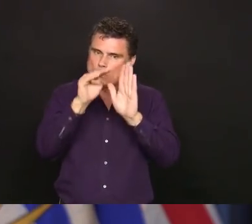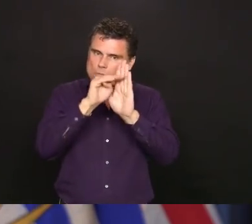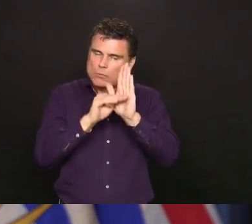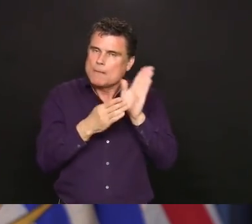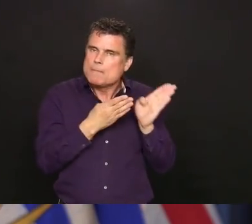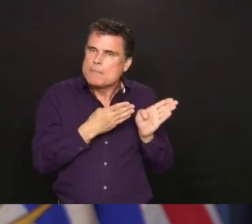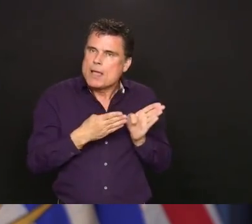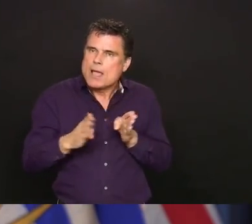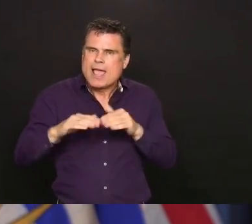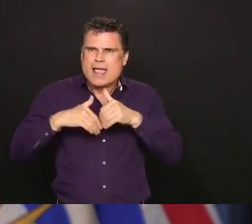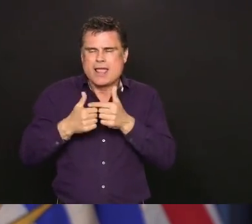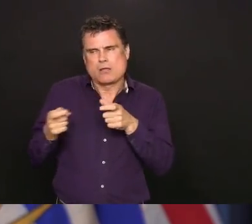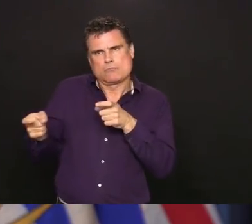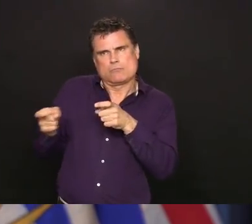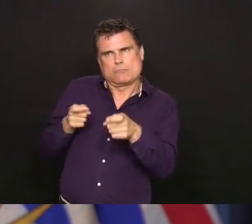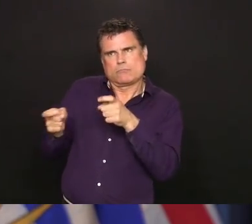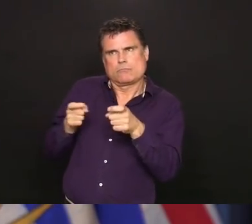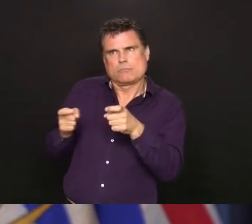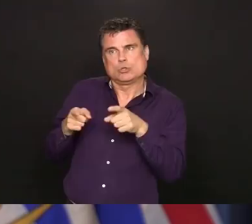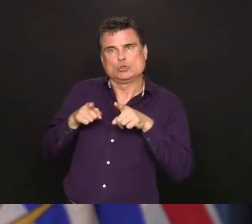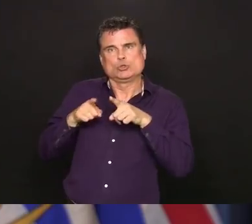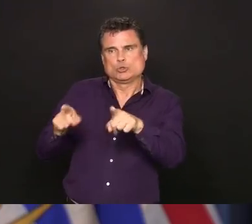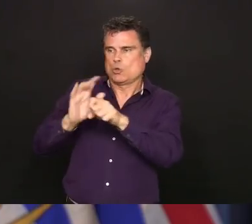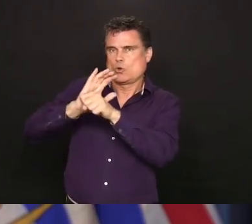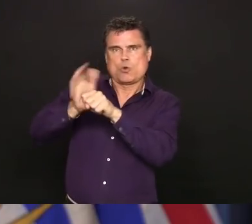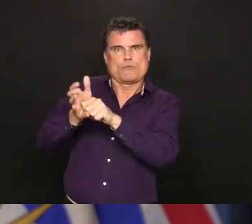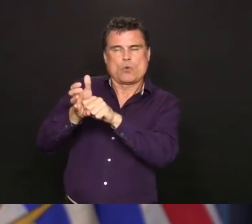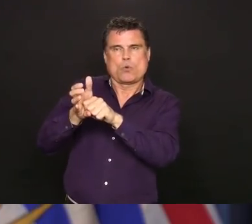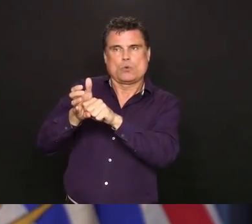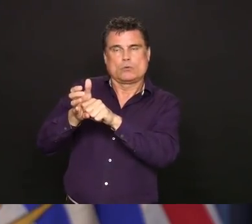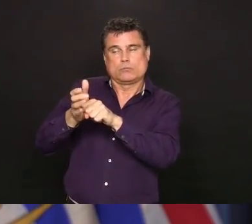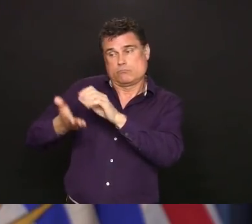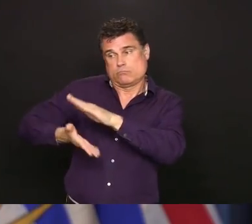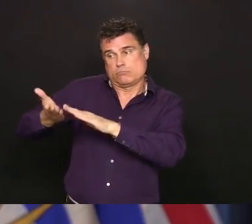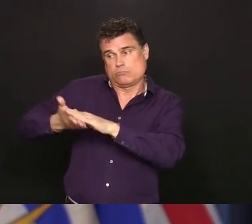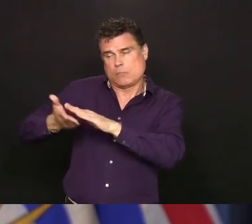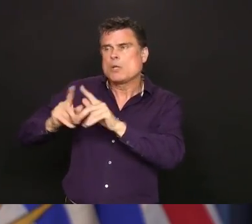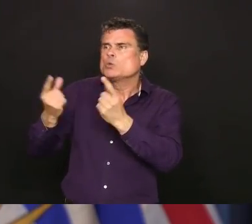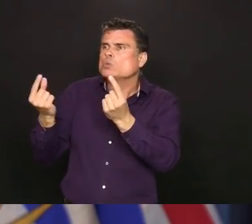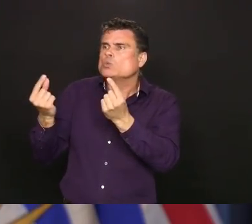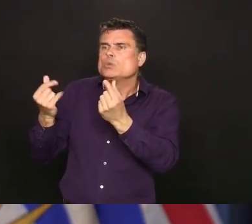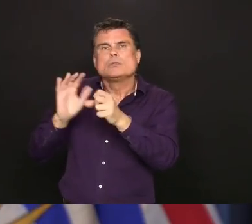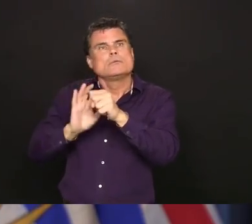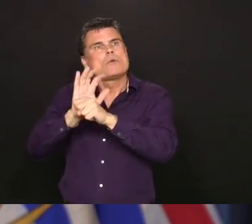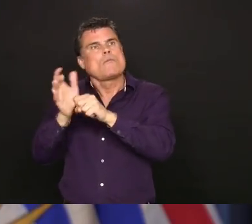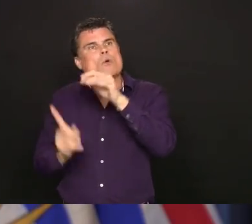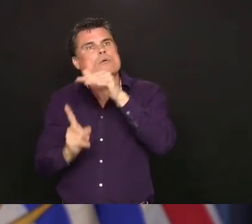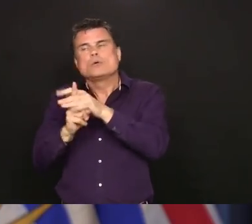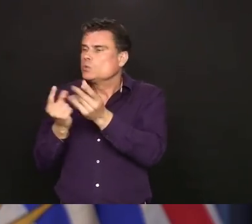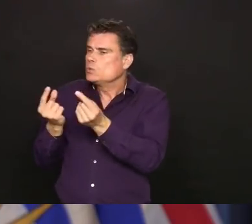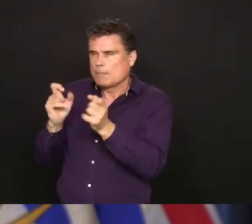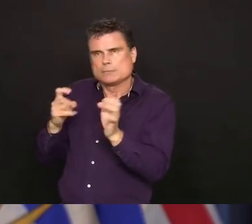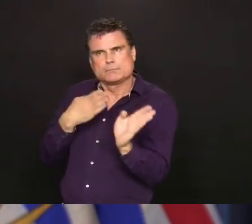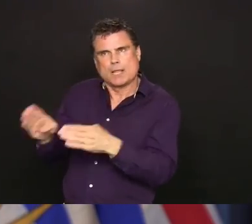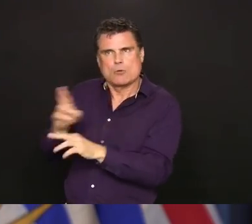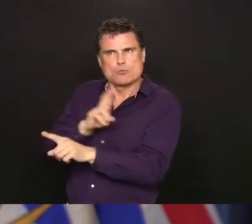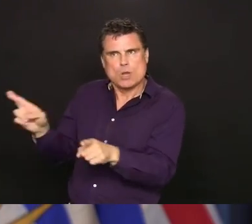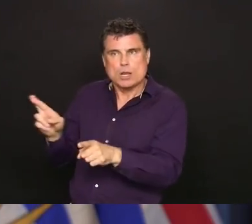been talking around the province not only for federally inspected plants but the provincially inspected plants, to make sure people are following